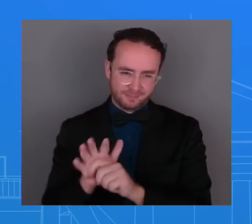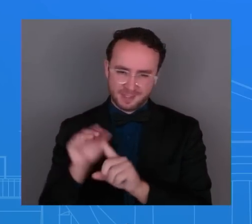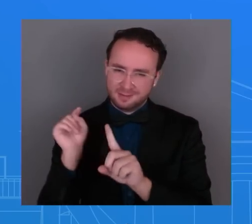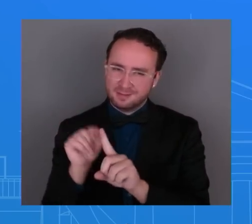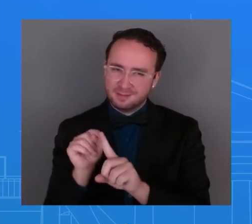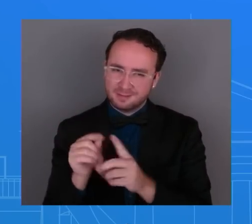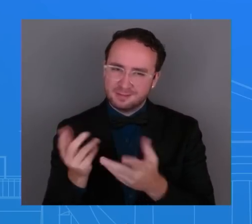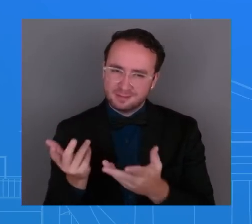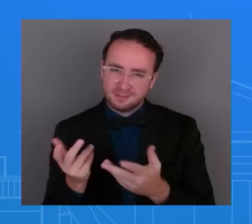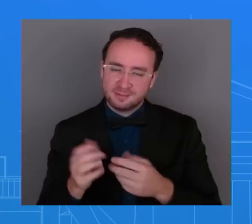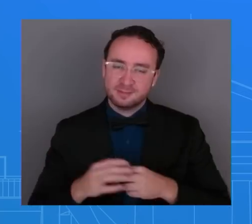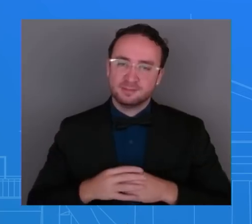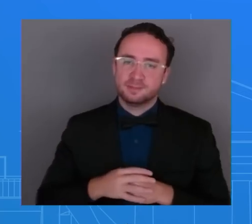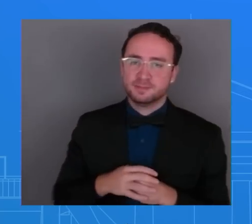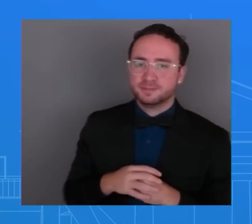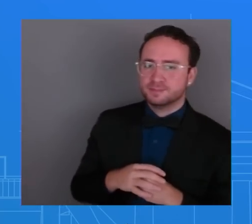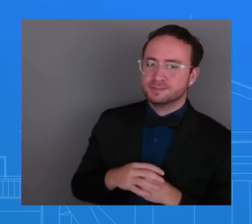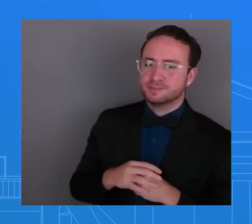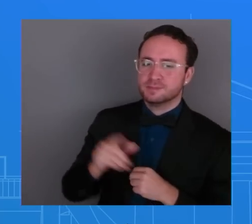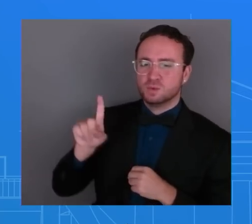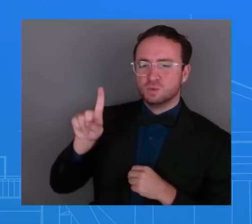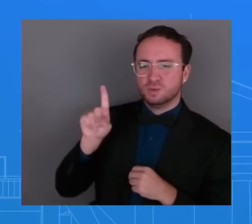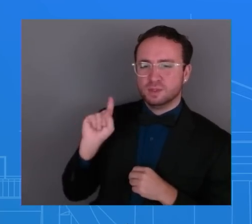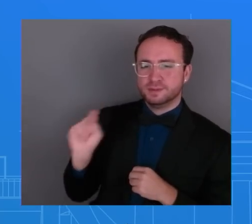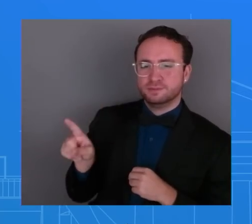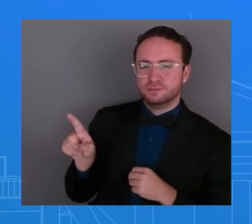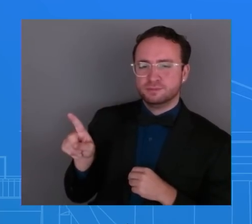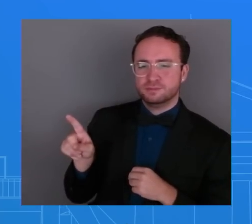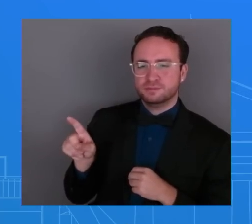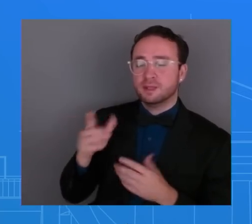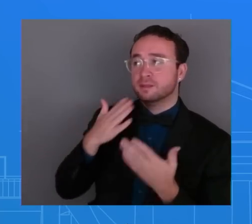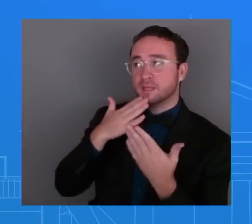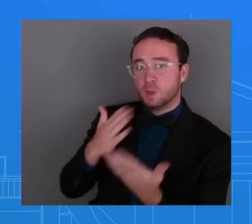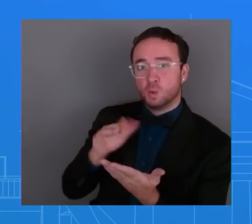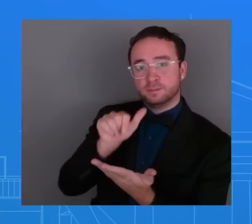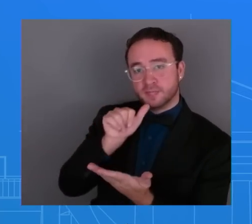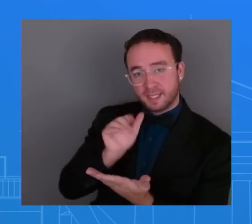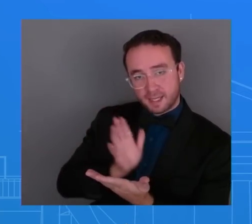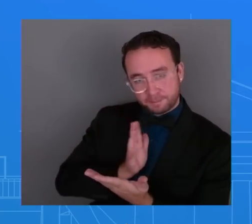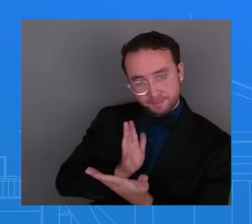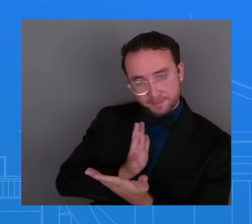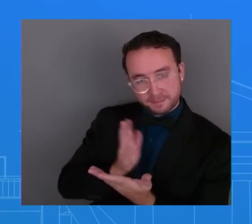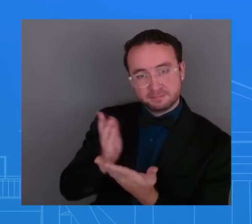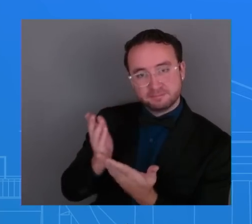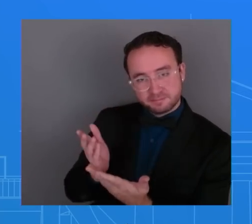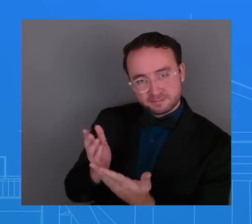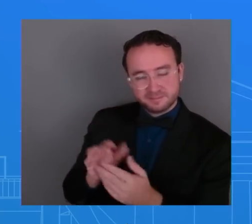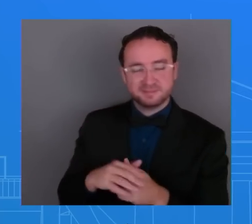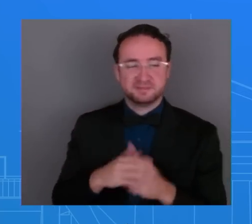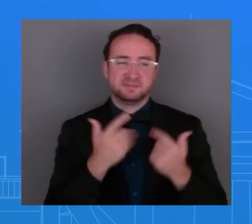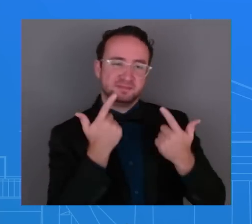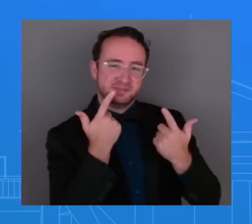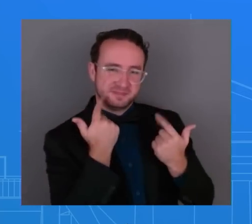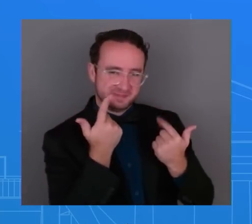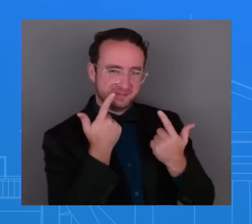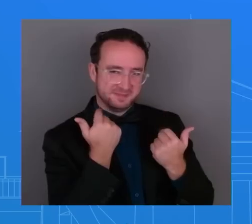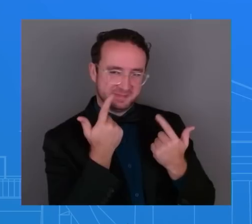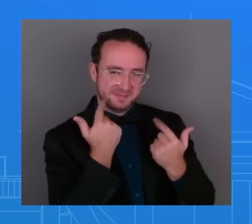Sir. I'm just teasing. I'm just teasing. The Press: